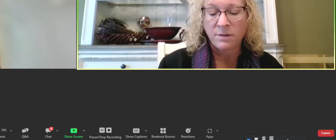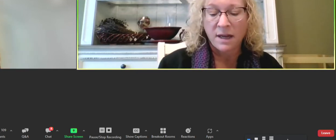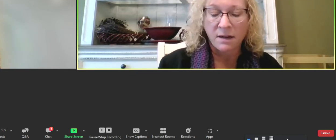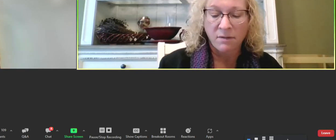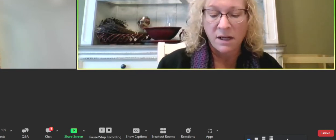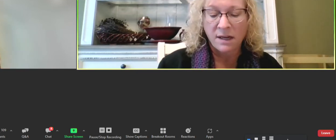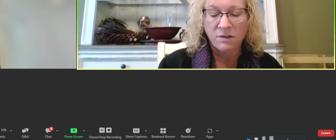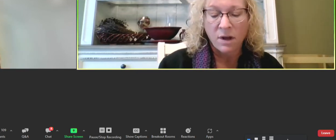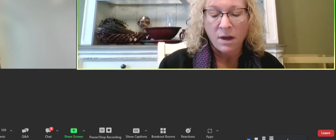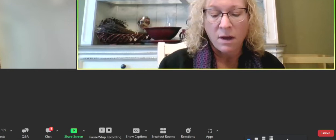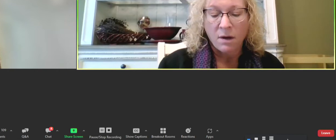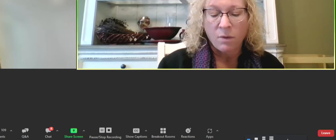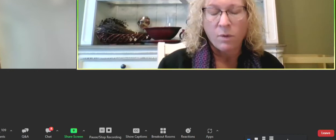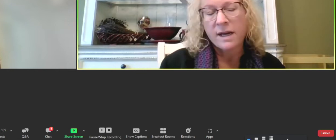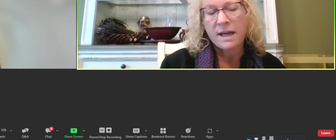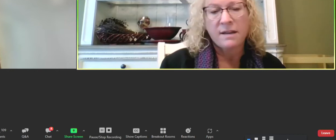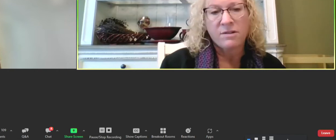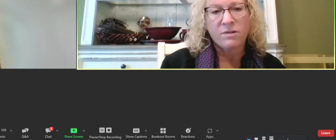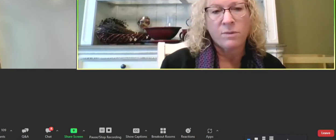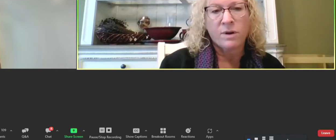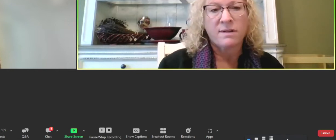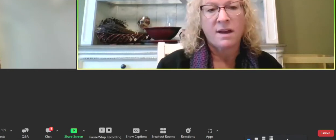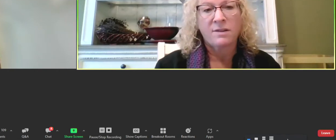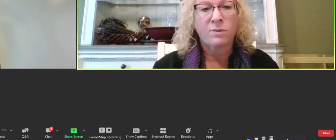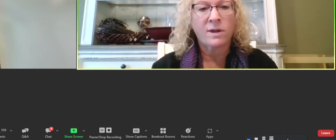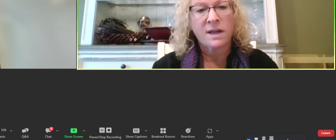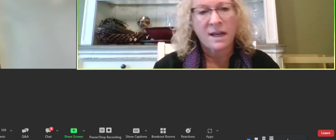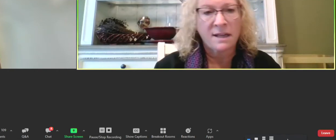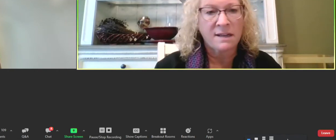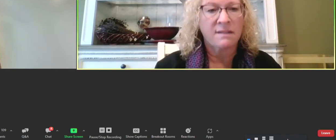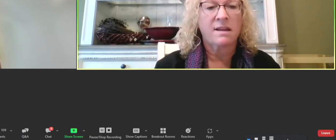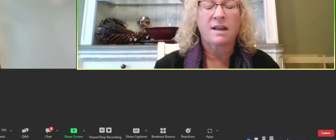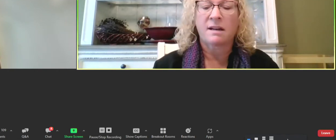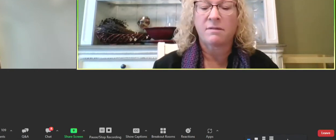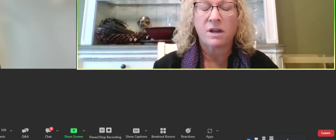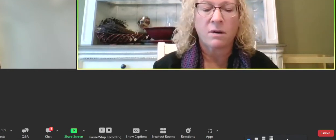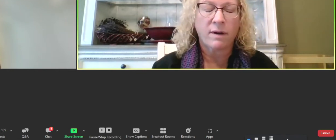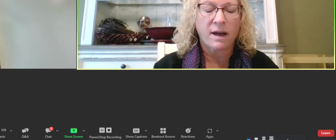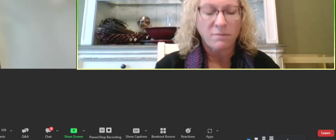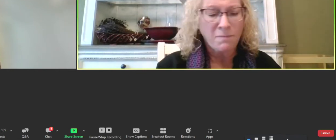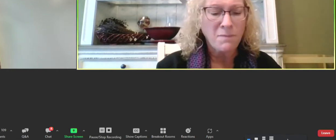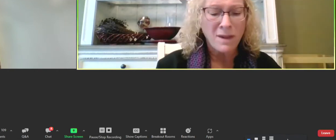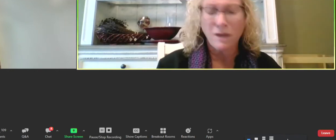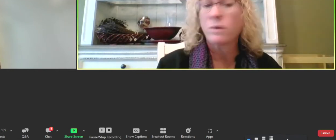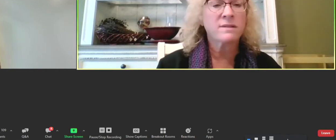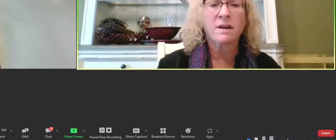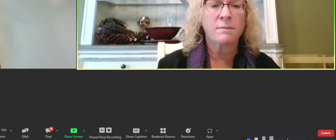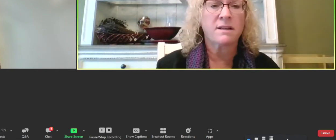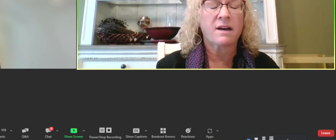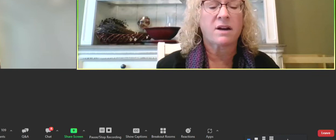getting readings, 180s over 110s, 190s, and it wasn't coming down.